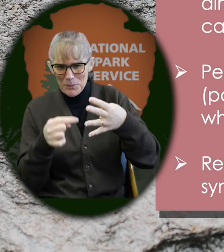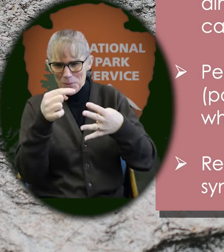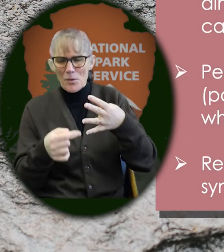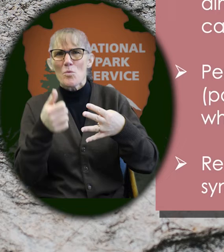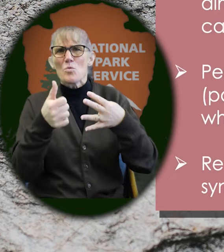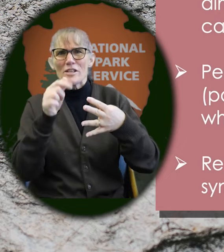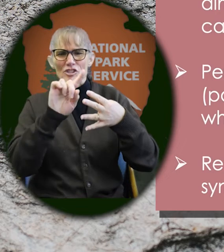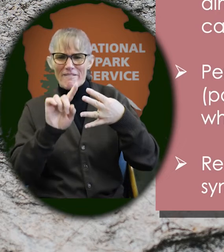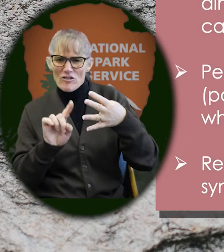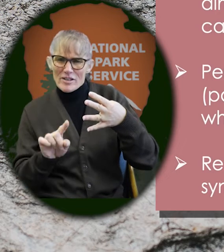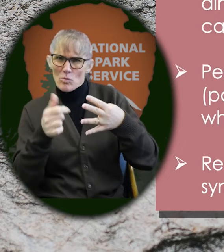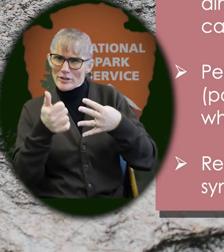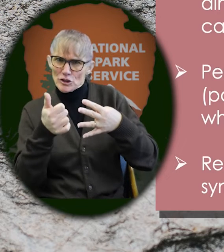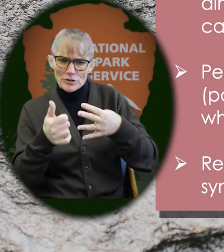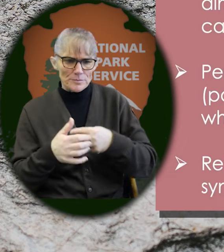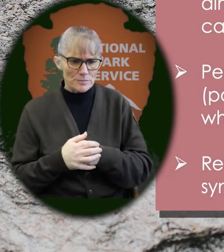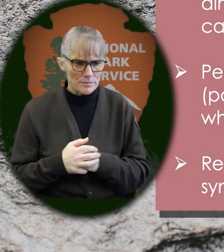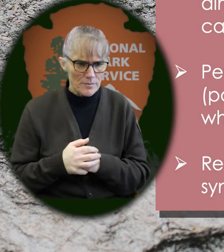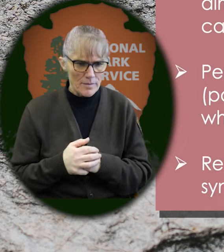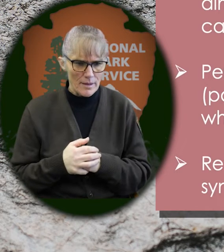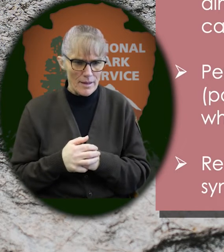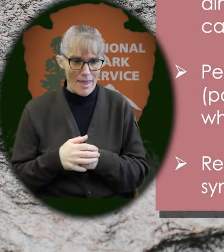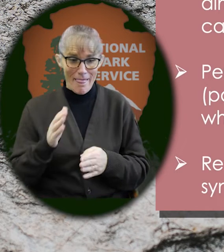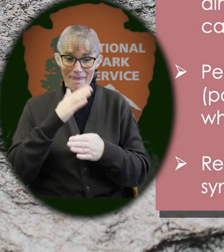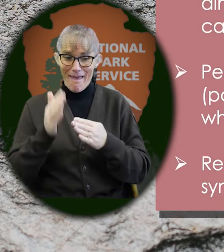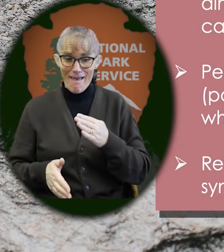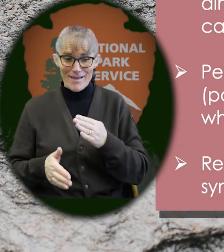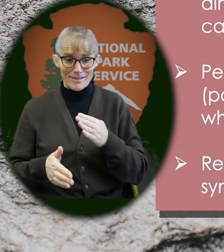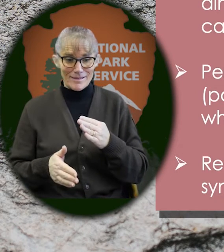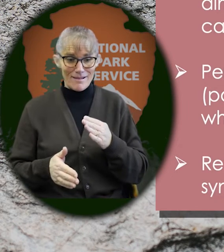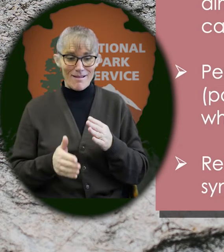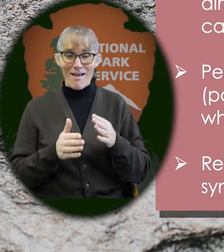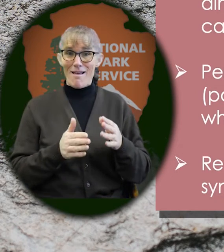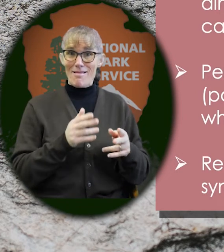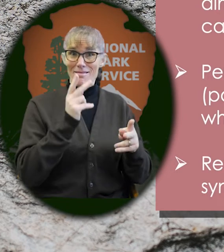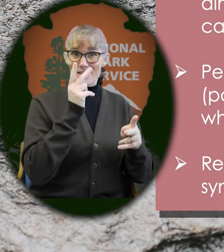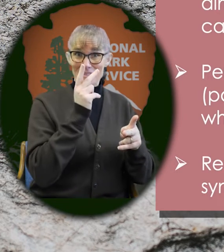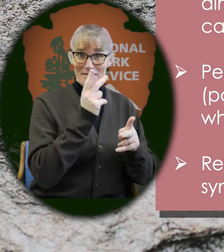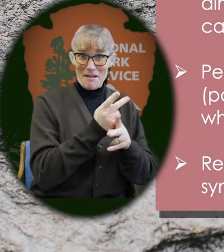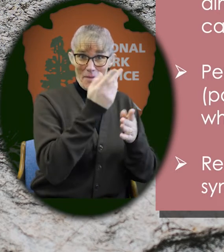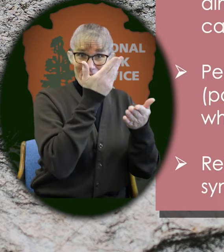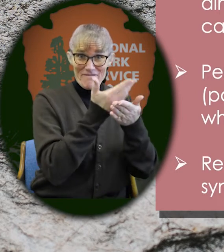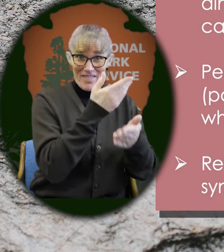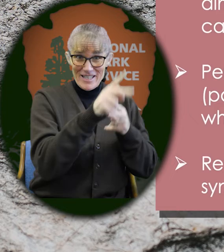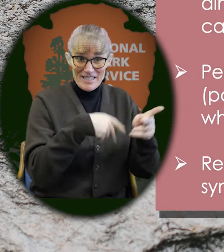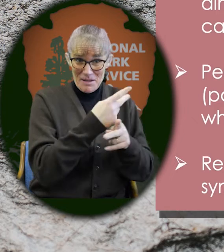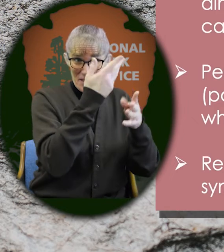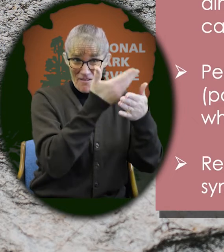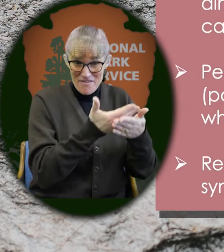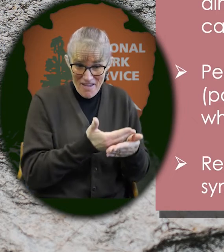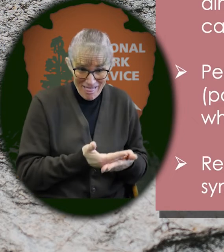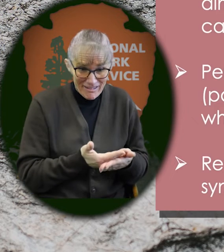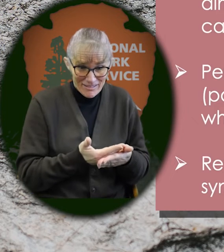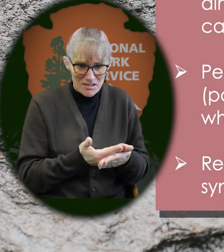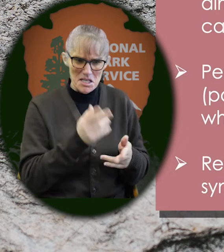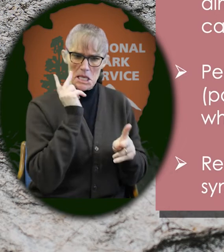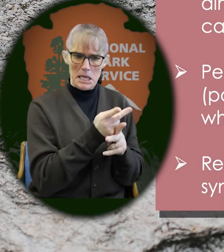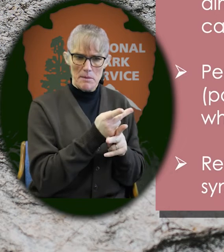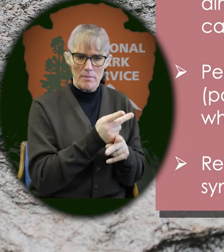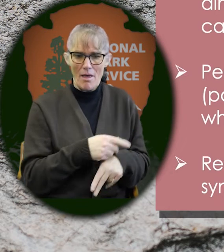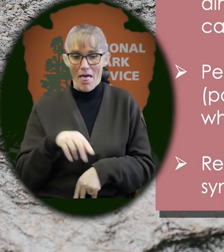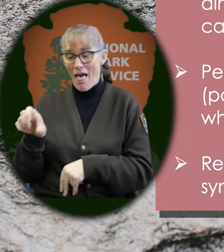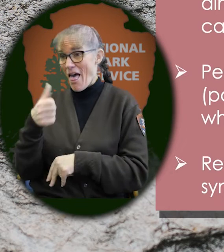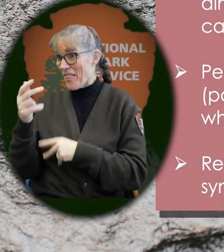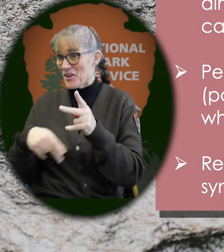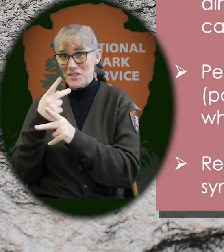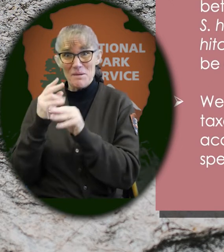And then we will retain, at the end of this, we will retain the valid species and then have to synonymize uh the species that don't have support.